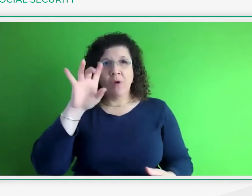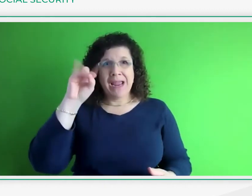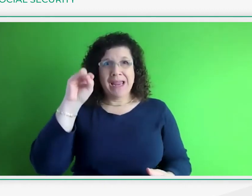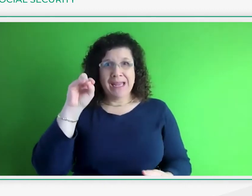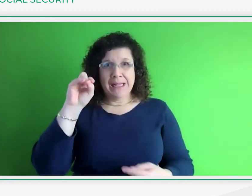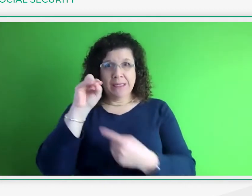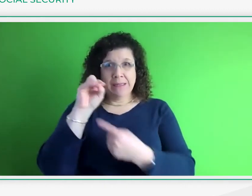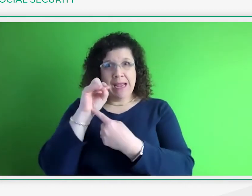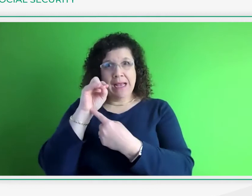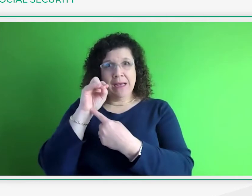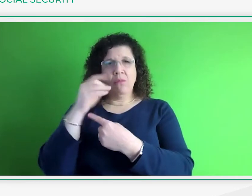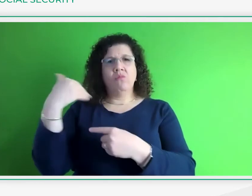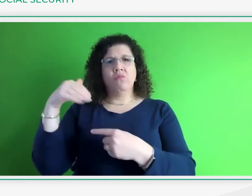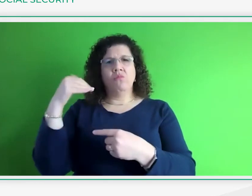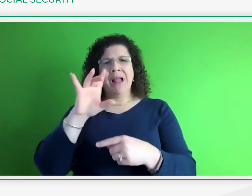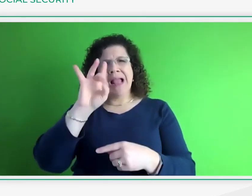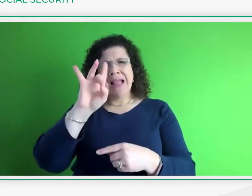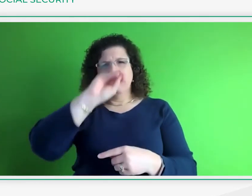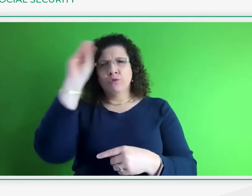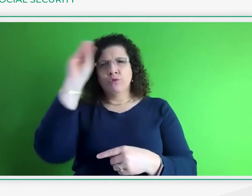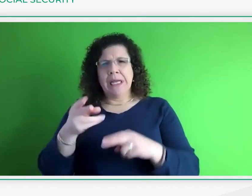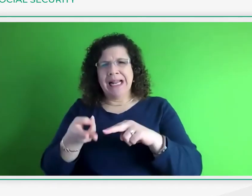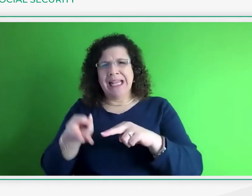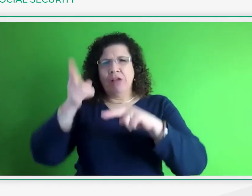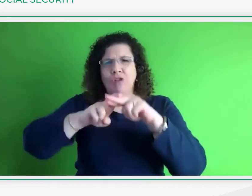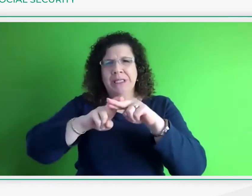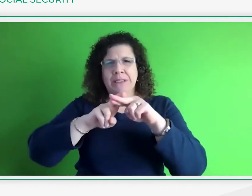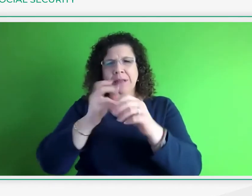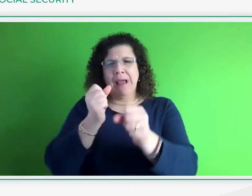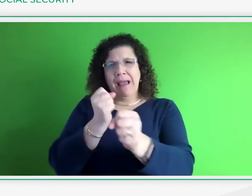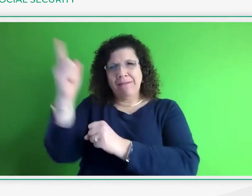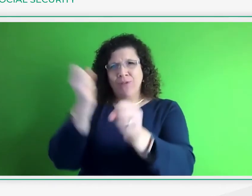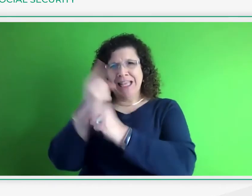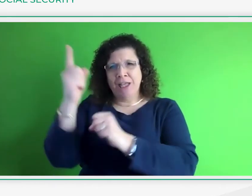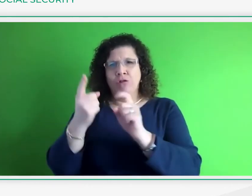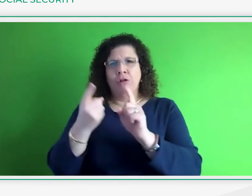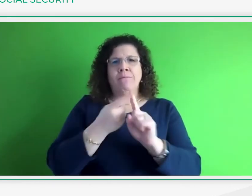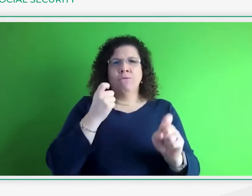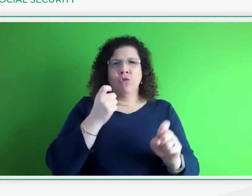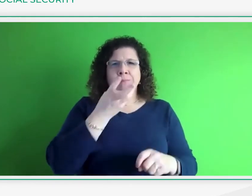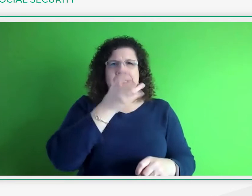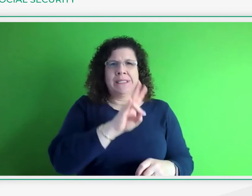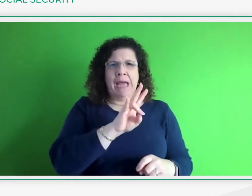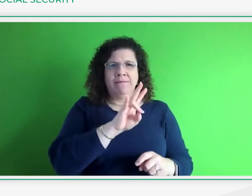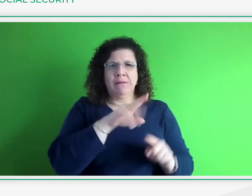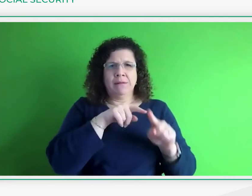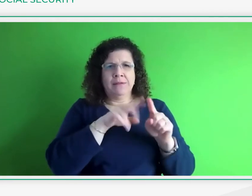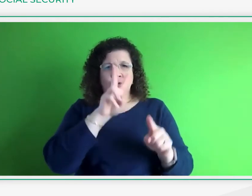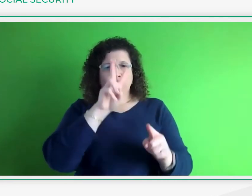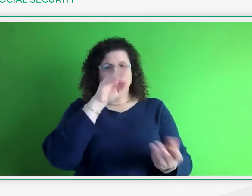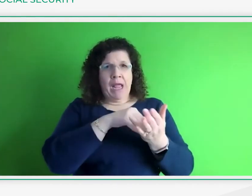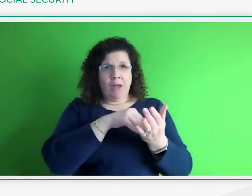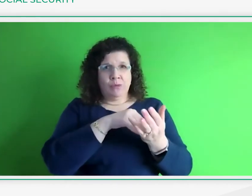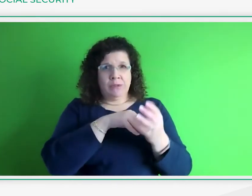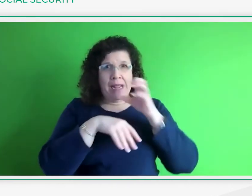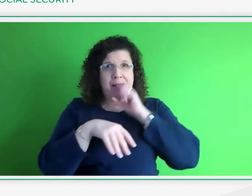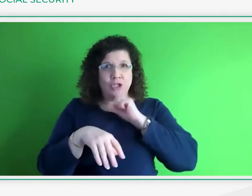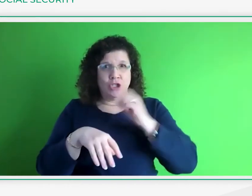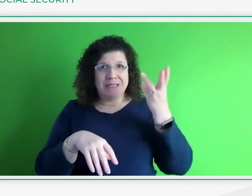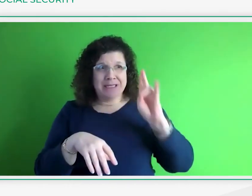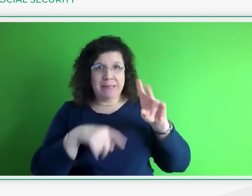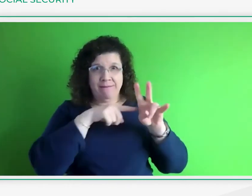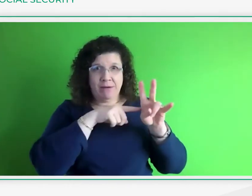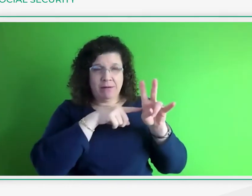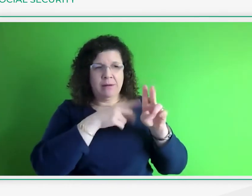It’s $2,480 if you wait until the age of 70, which is an 8% increase from 67, 68, 69.